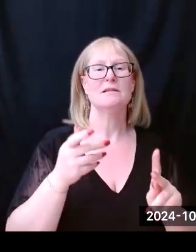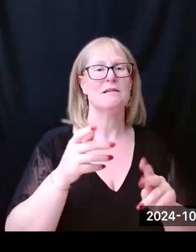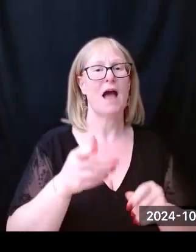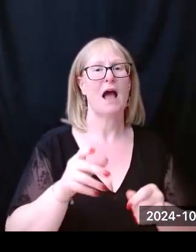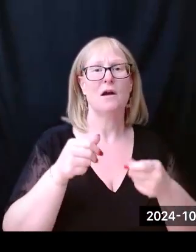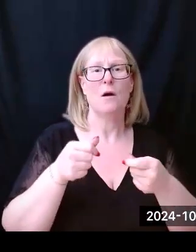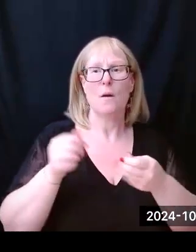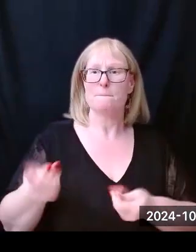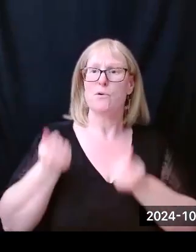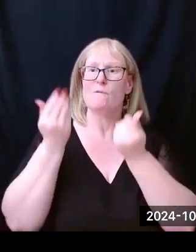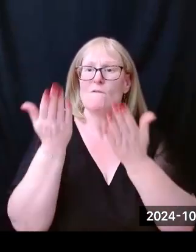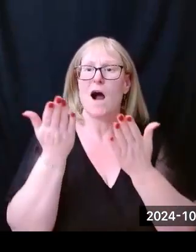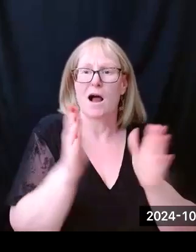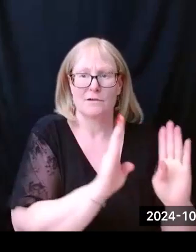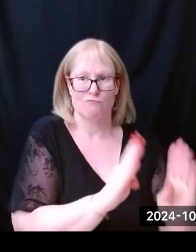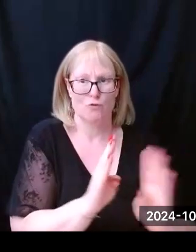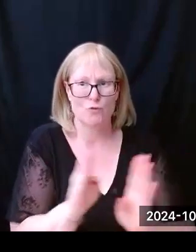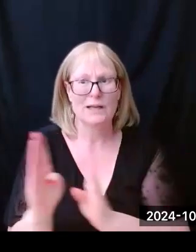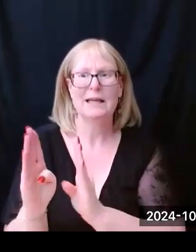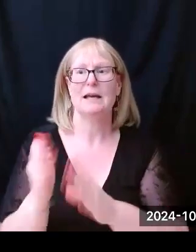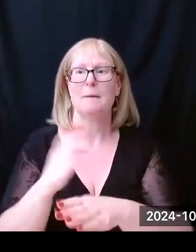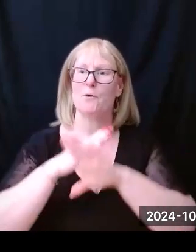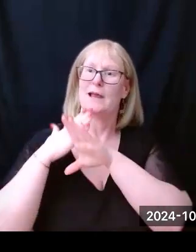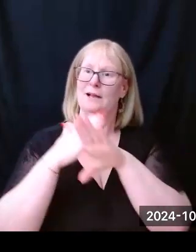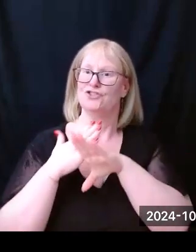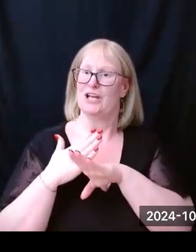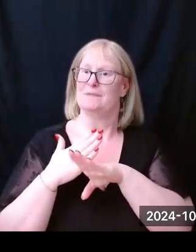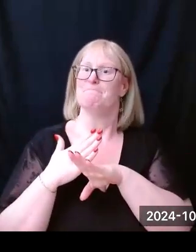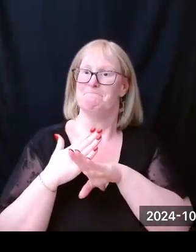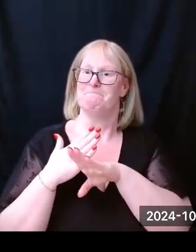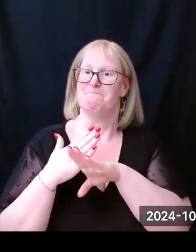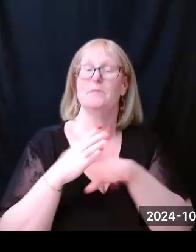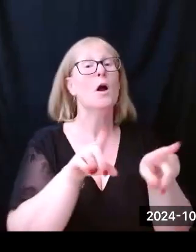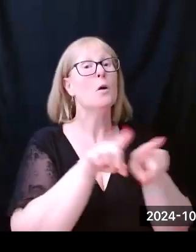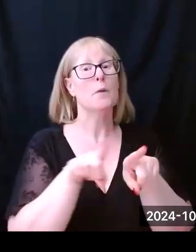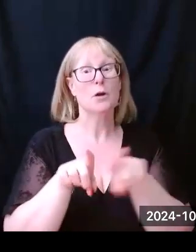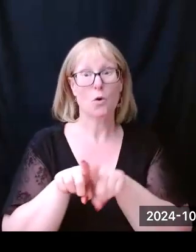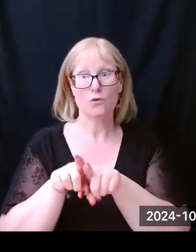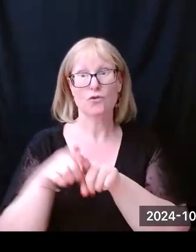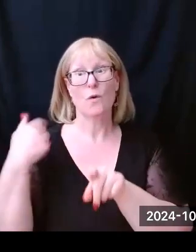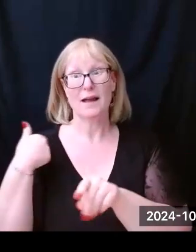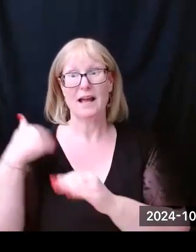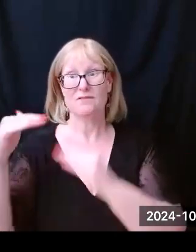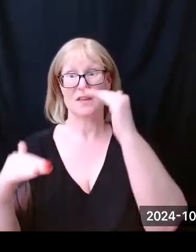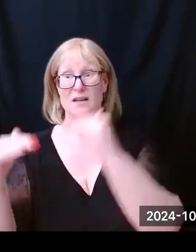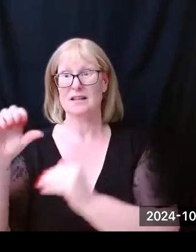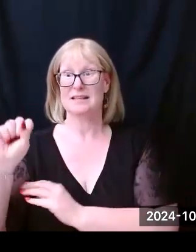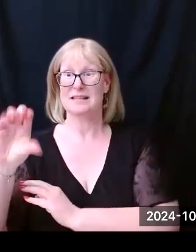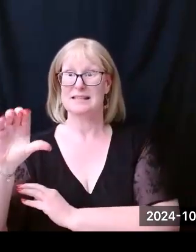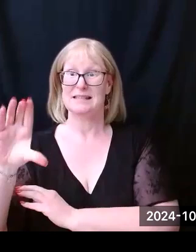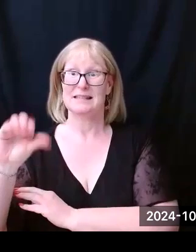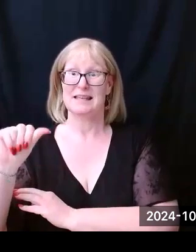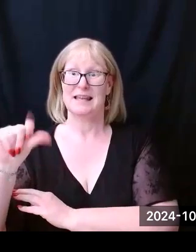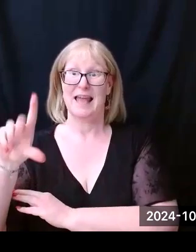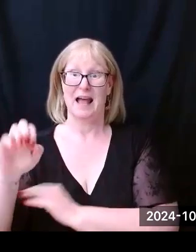and some nice opportunities. However, I also put a set of scales here because acknowledgments also include the fact that